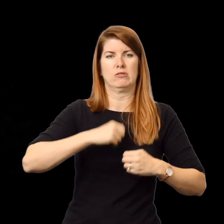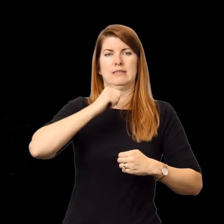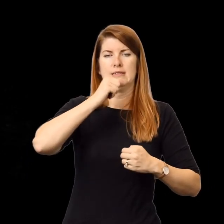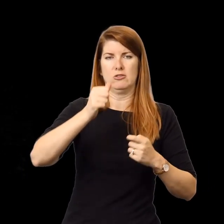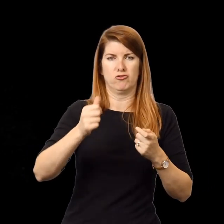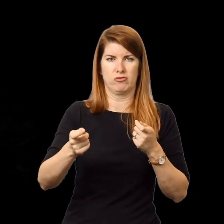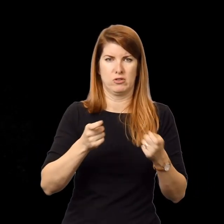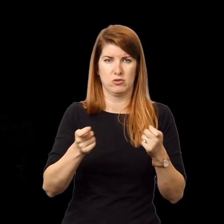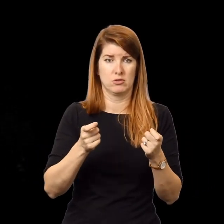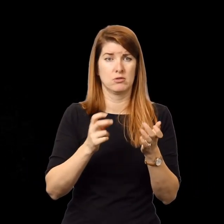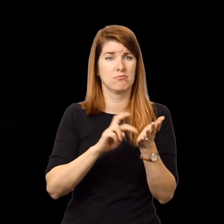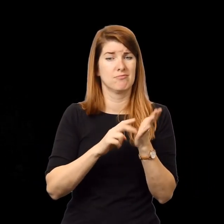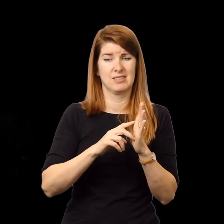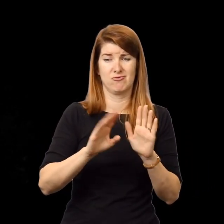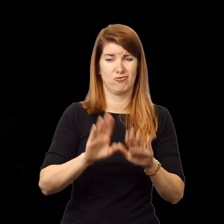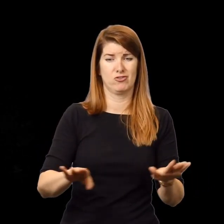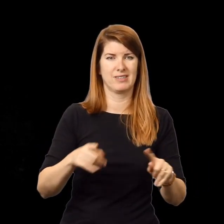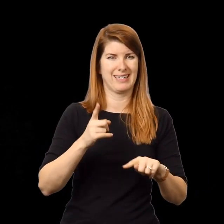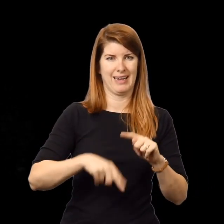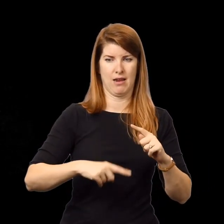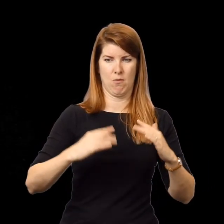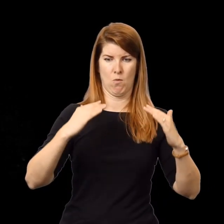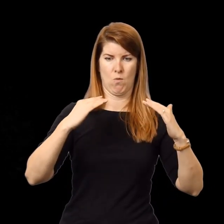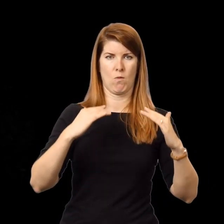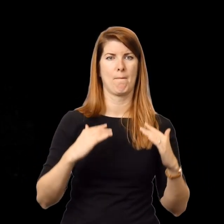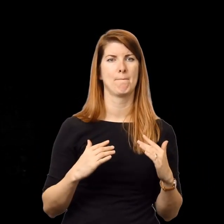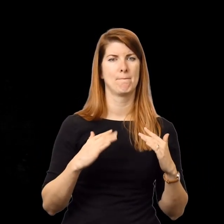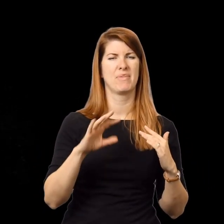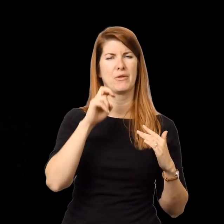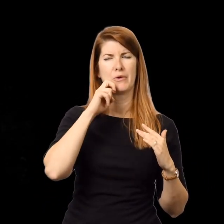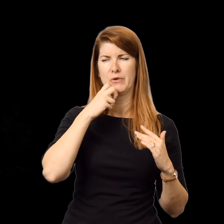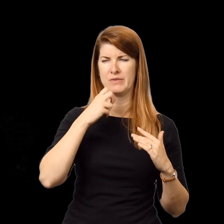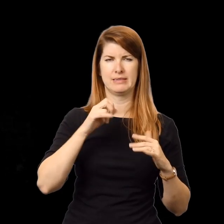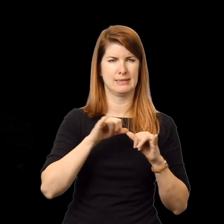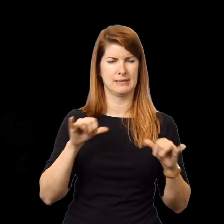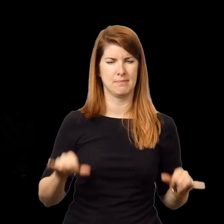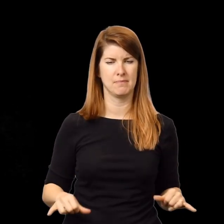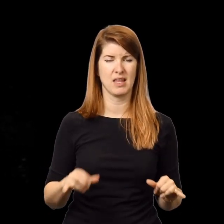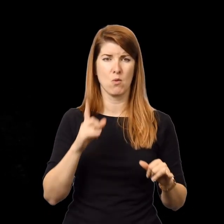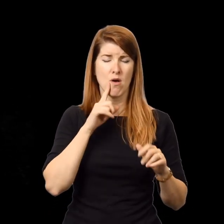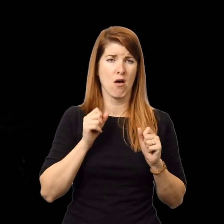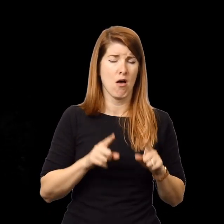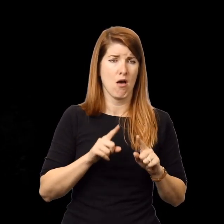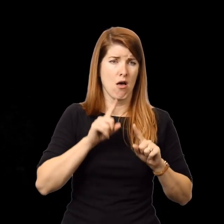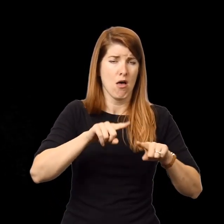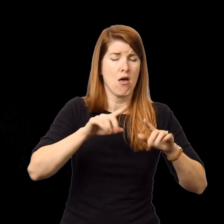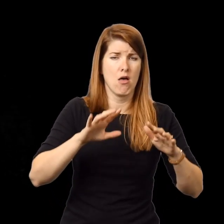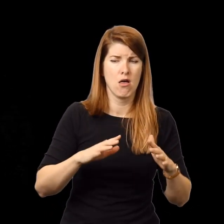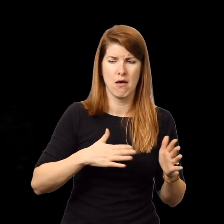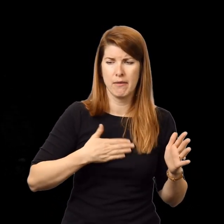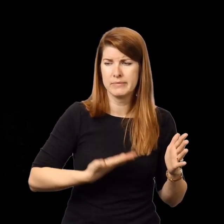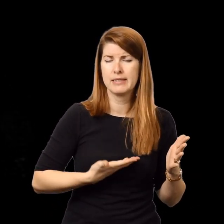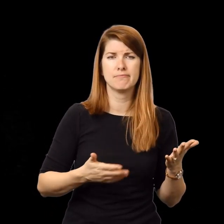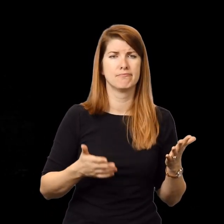So, a lot of these children can't calm their nervous systems, and they act out. They get upset.